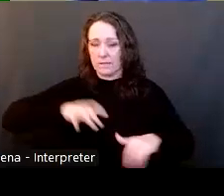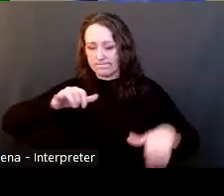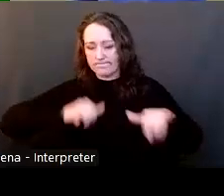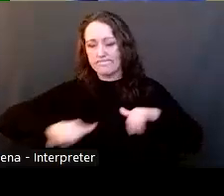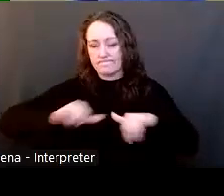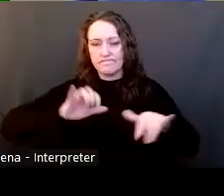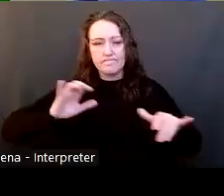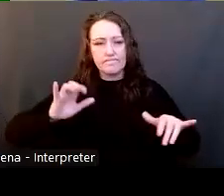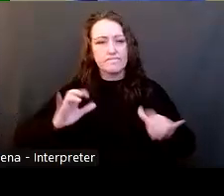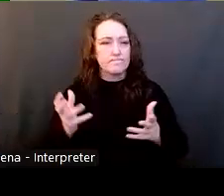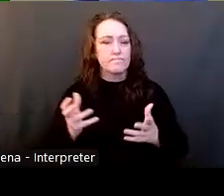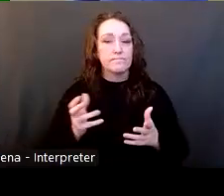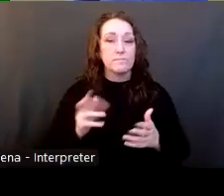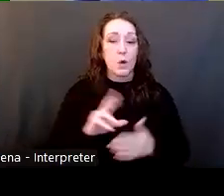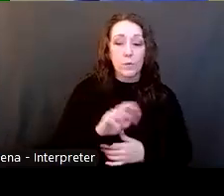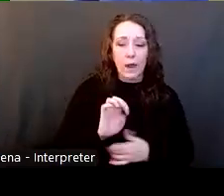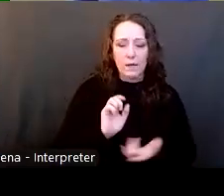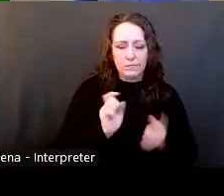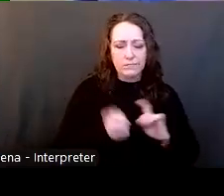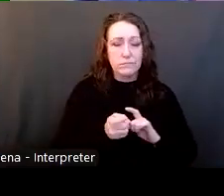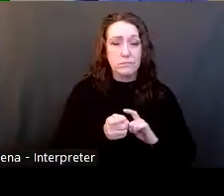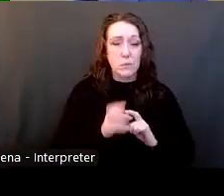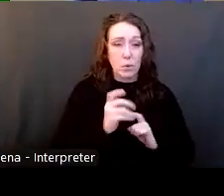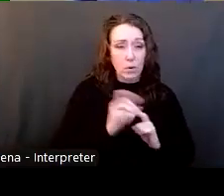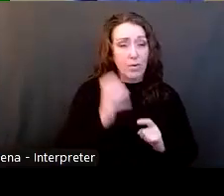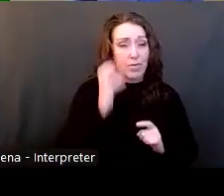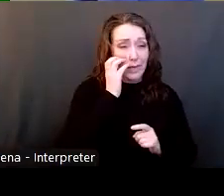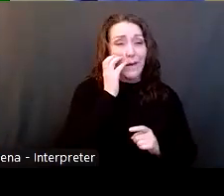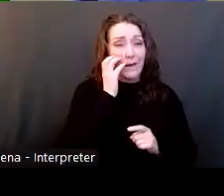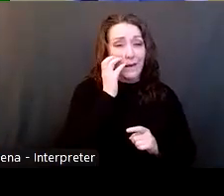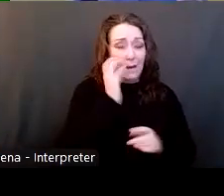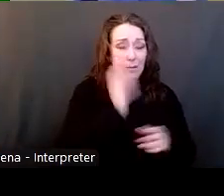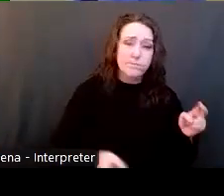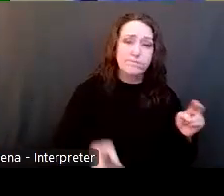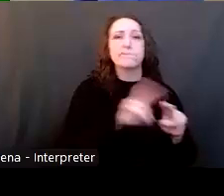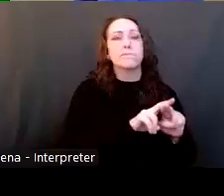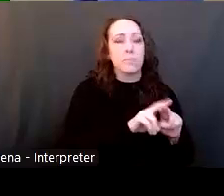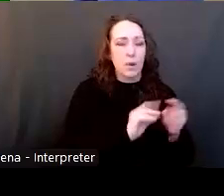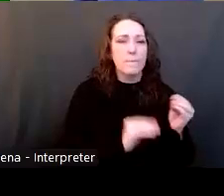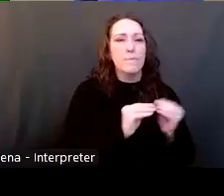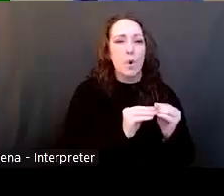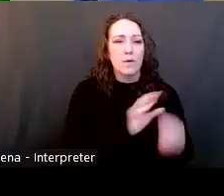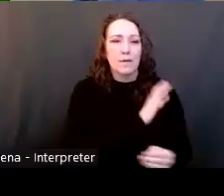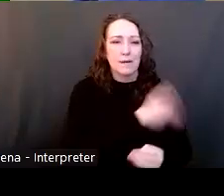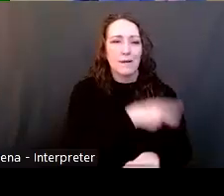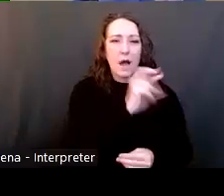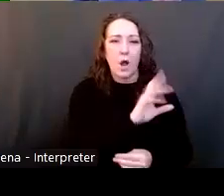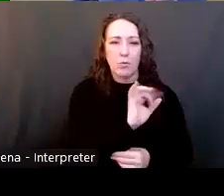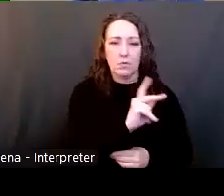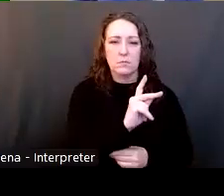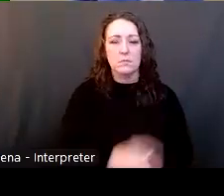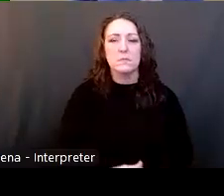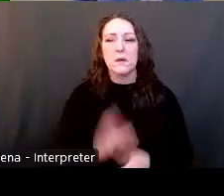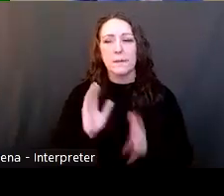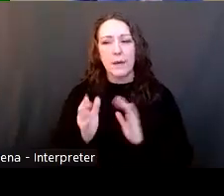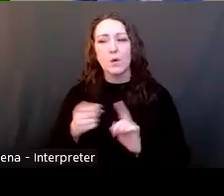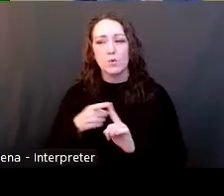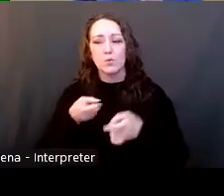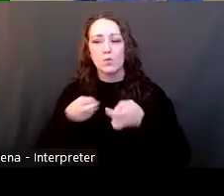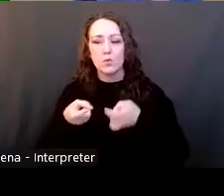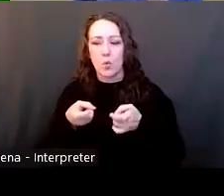rates of change in cortical thickness were greater in the clinical highrisk than the controls and